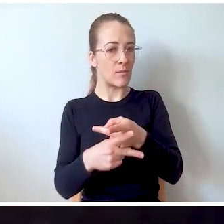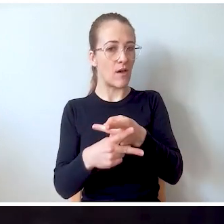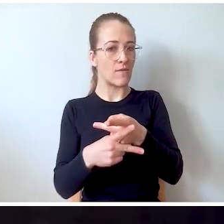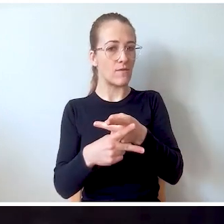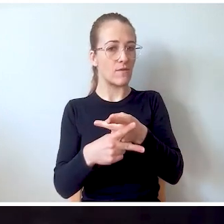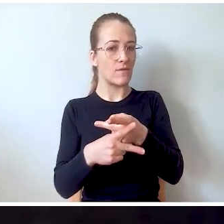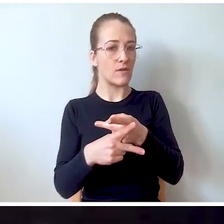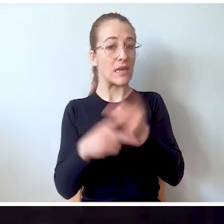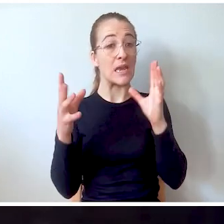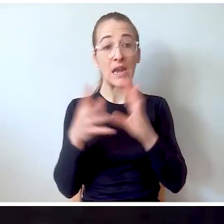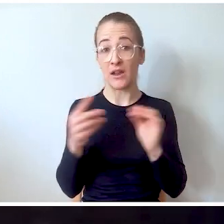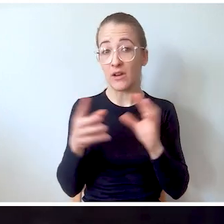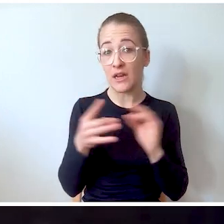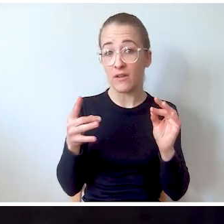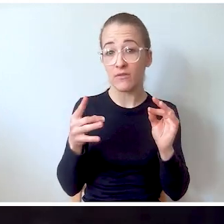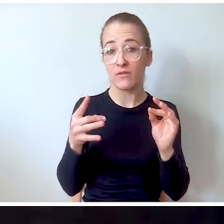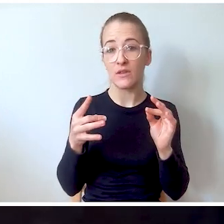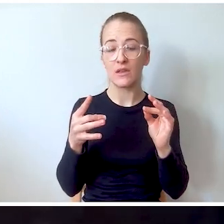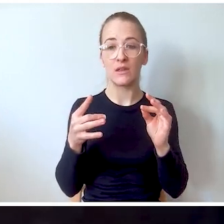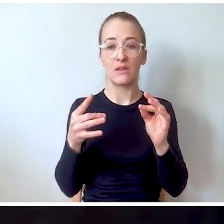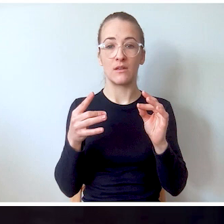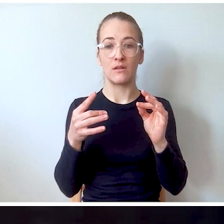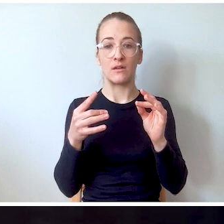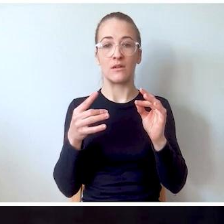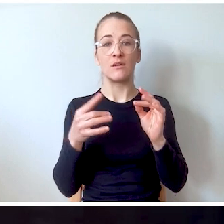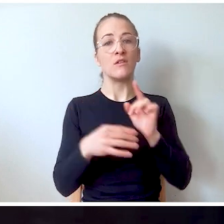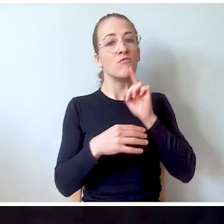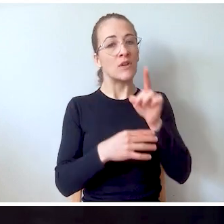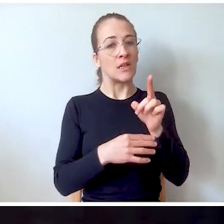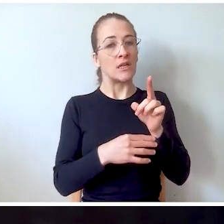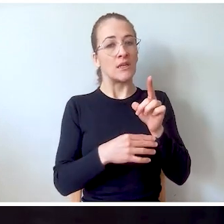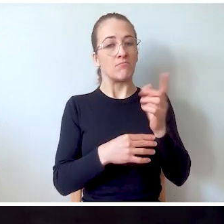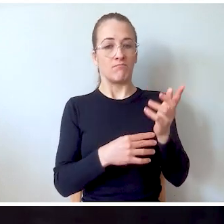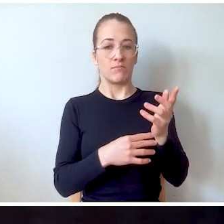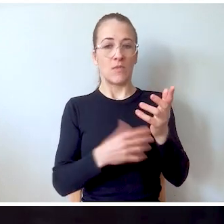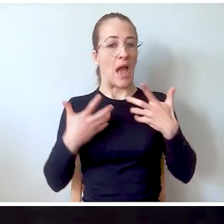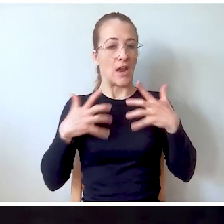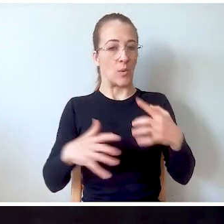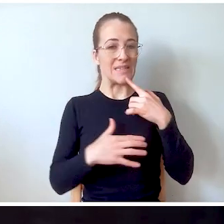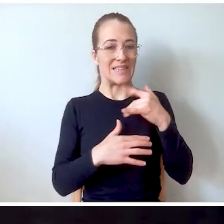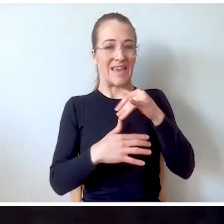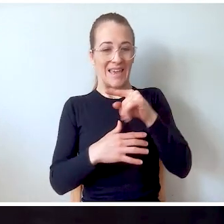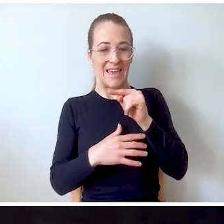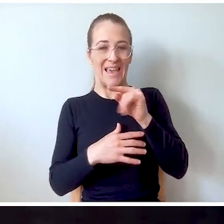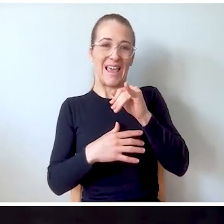that type of narrative is really... I don't wanna say, 'is told,' but 'is shown,'